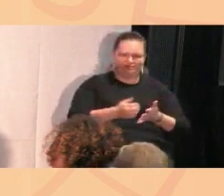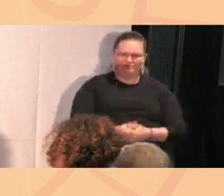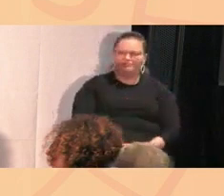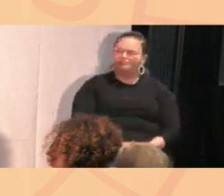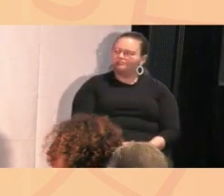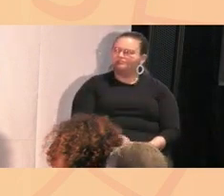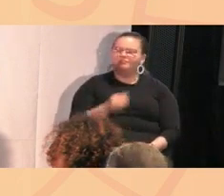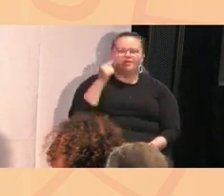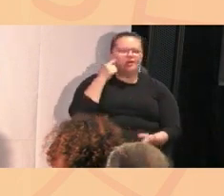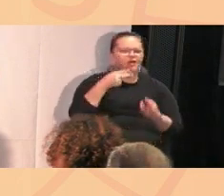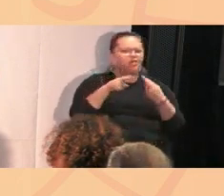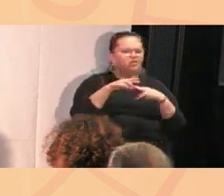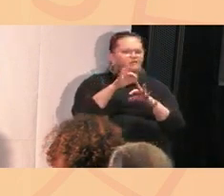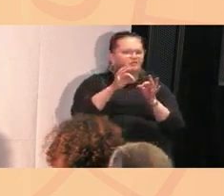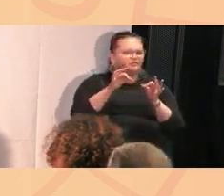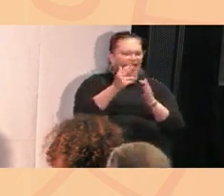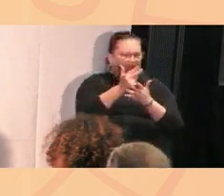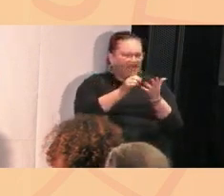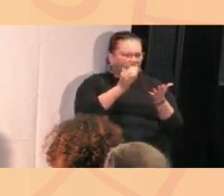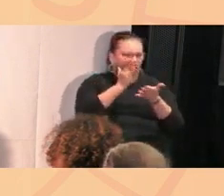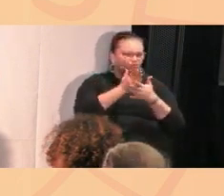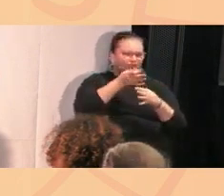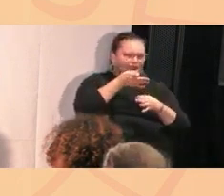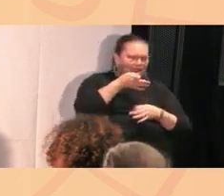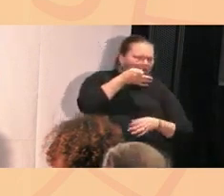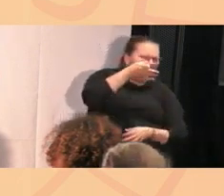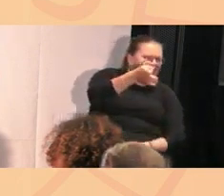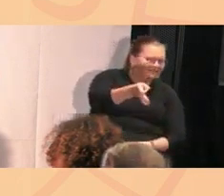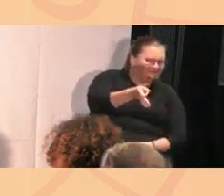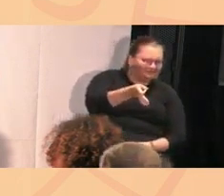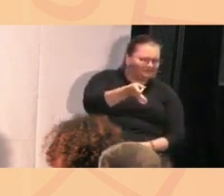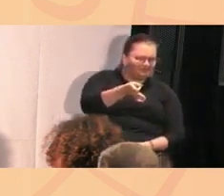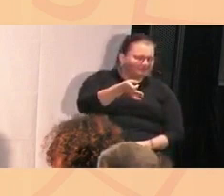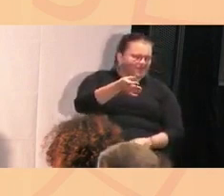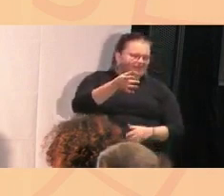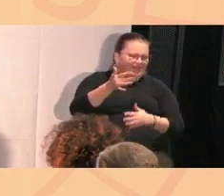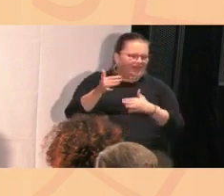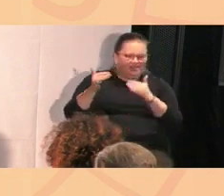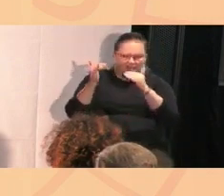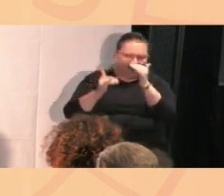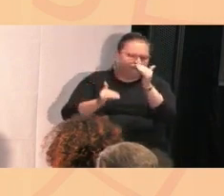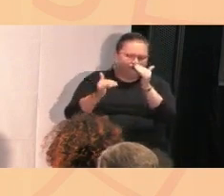And it just reminds me that art is about asking questions. It's not about, really, it's not about anything else.